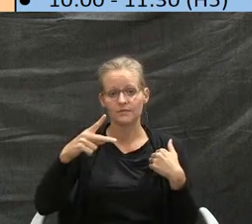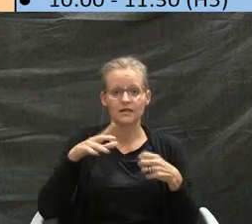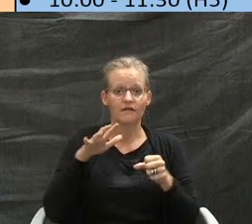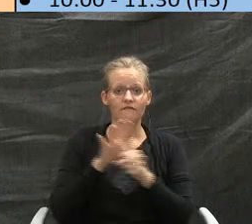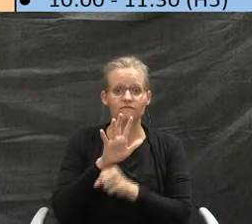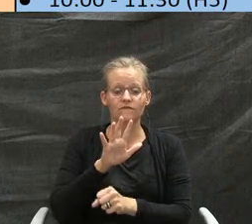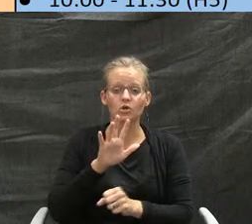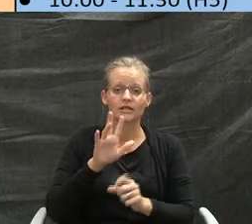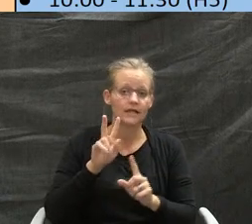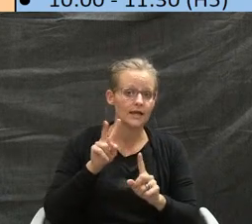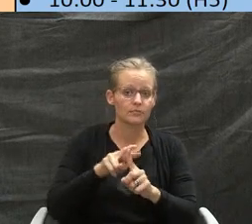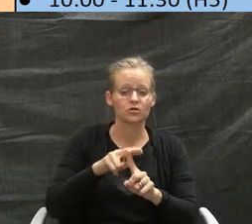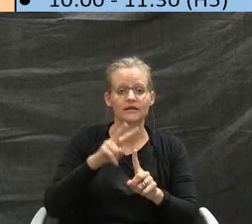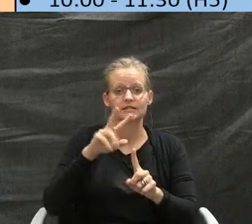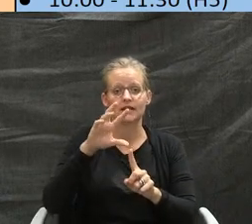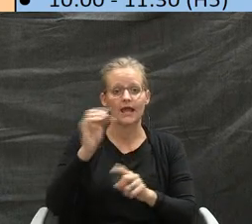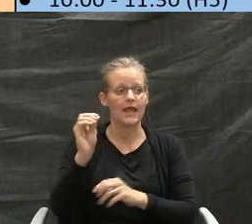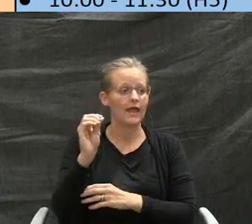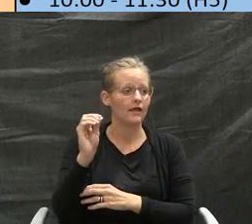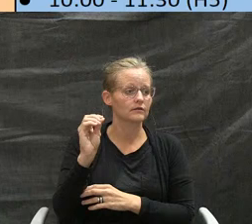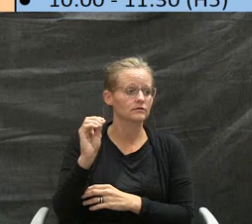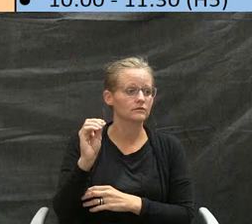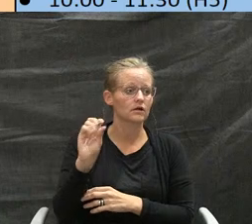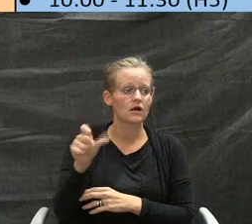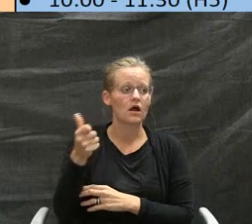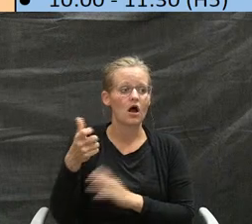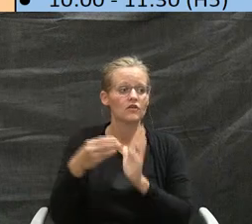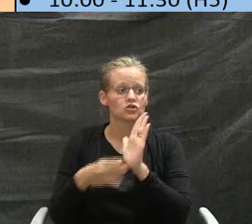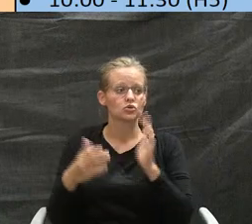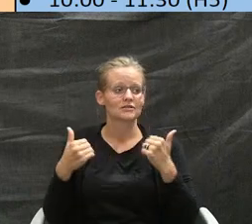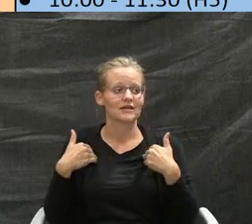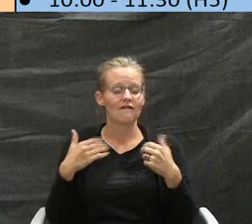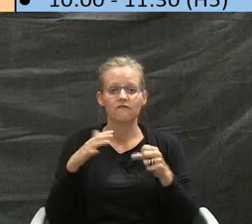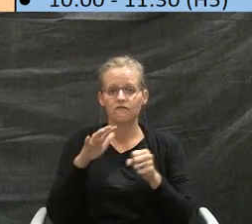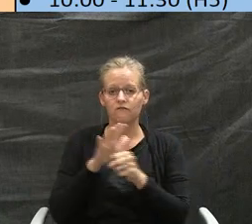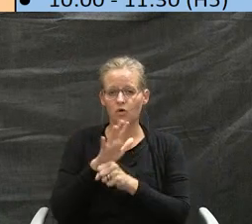distance learning plans. I also want to point out that there are